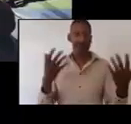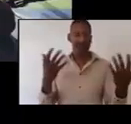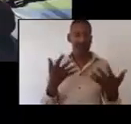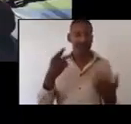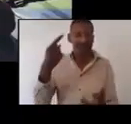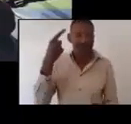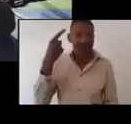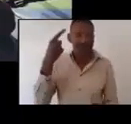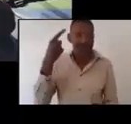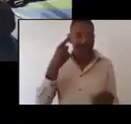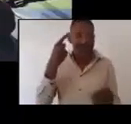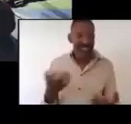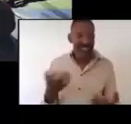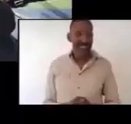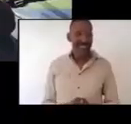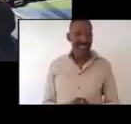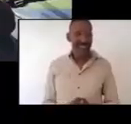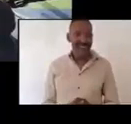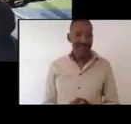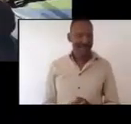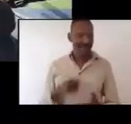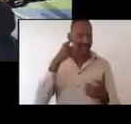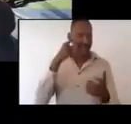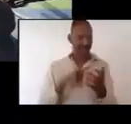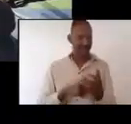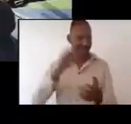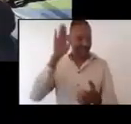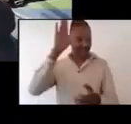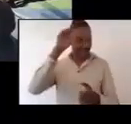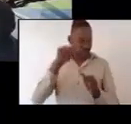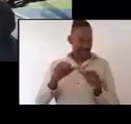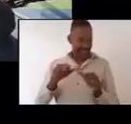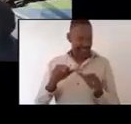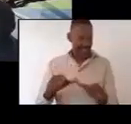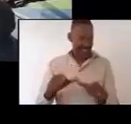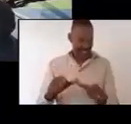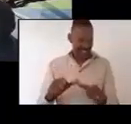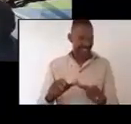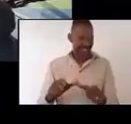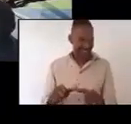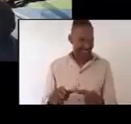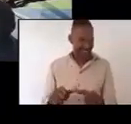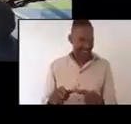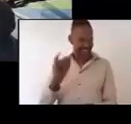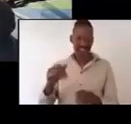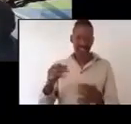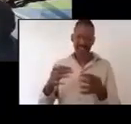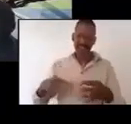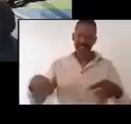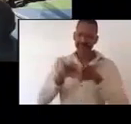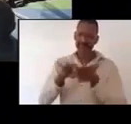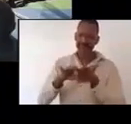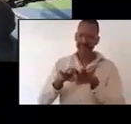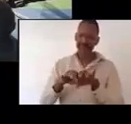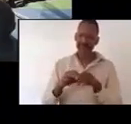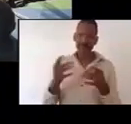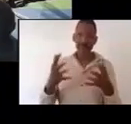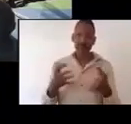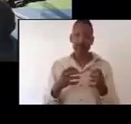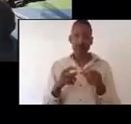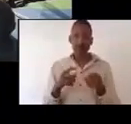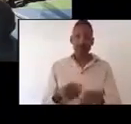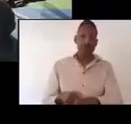We feel that persistence is a key habit of mind, especially if a child decides to weave long piece of yarn through the web.